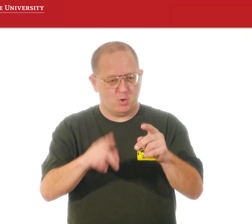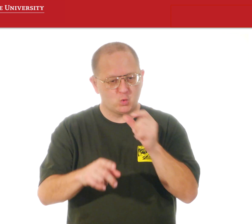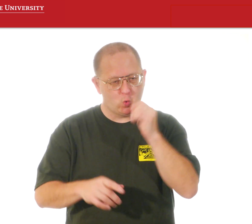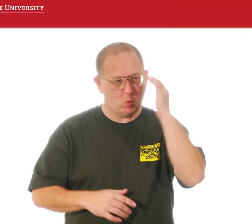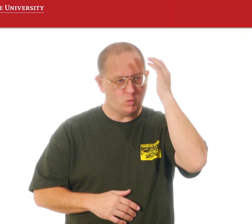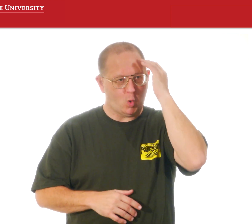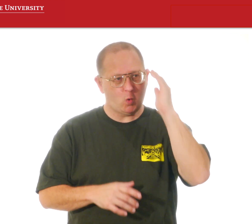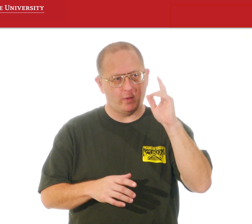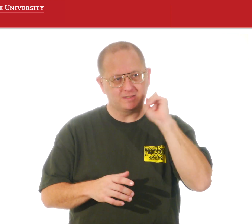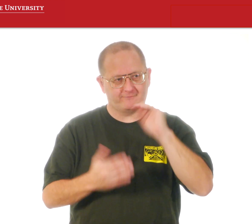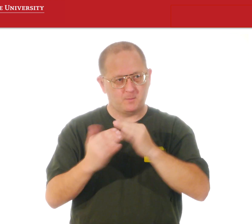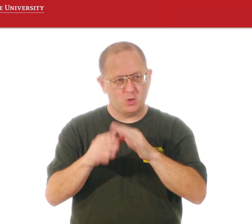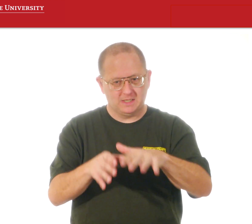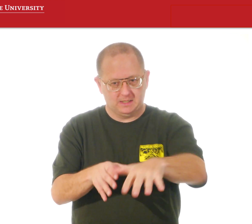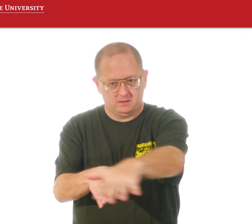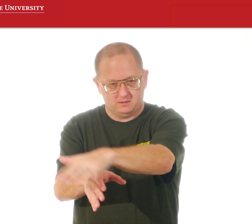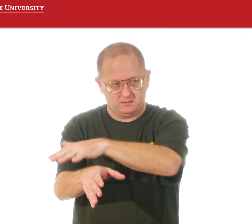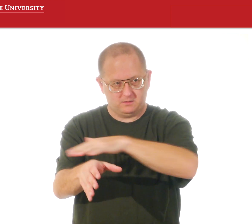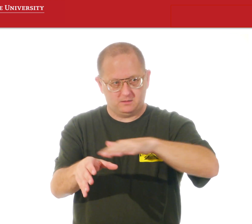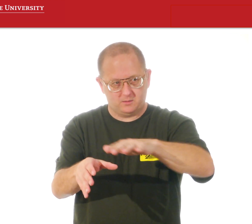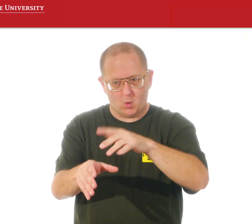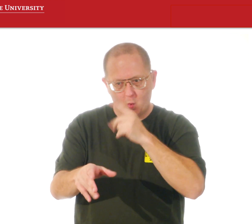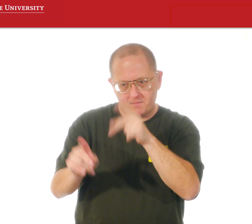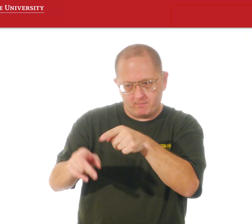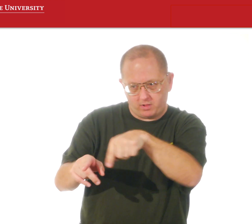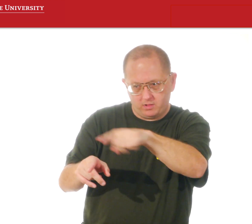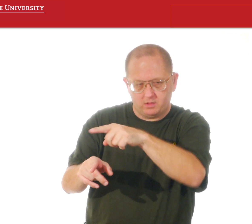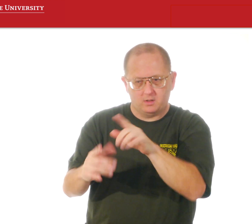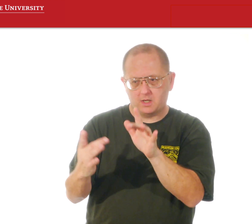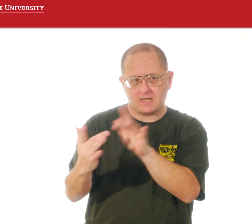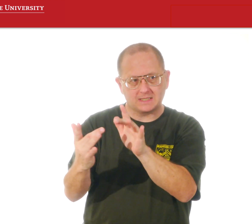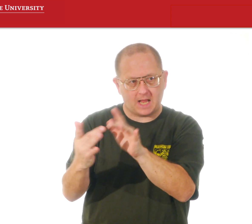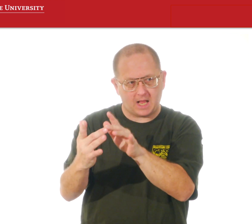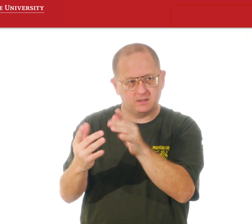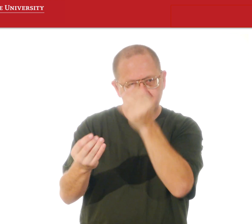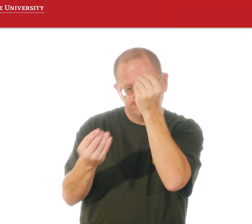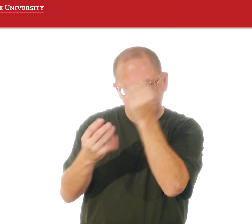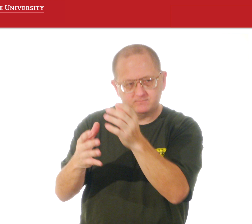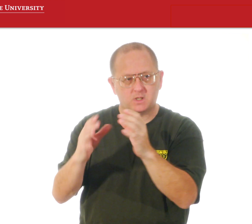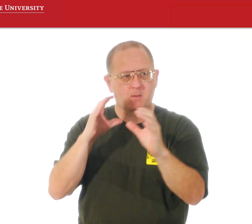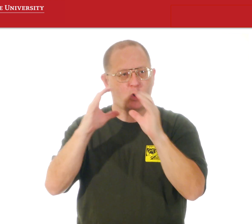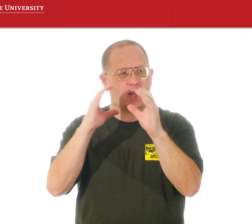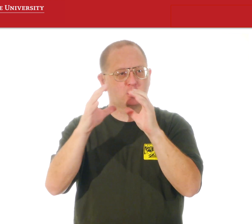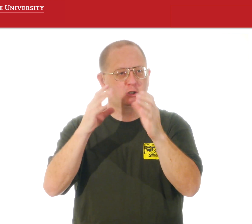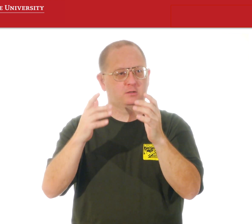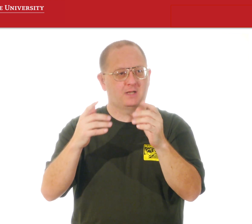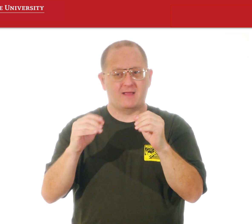A person who knows the deaf community in their area, who those people are specifically, can contact them directly